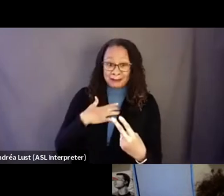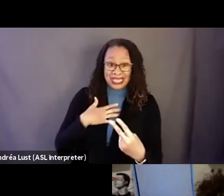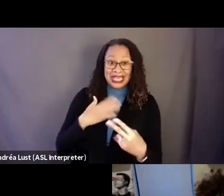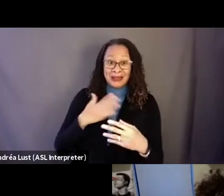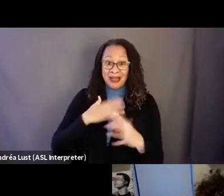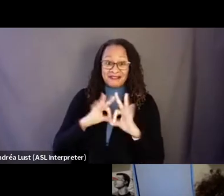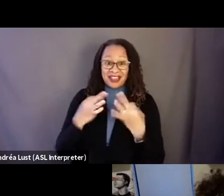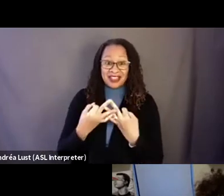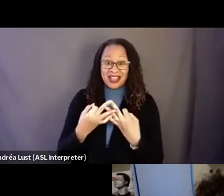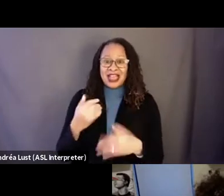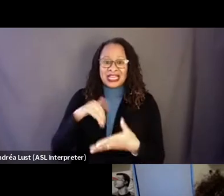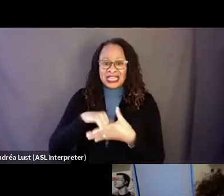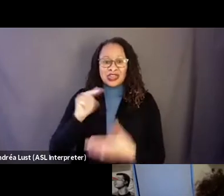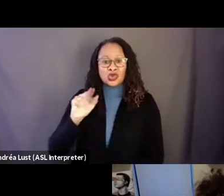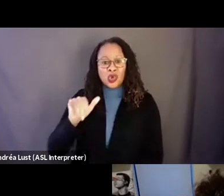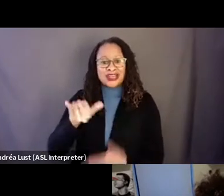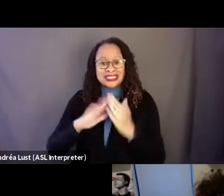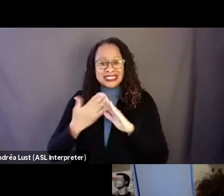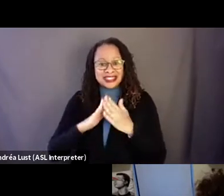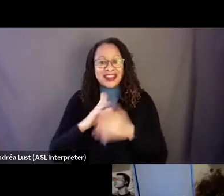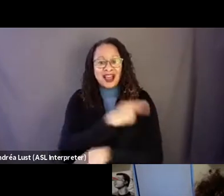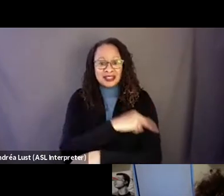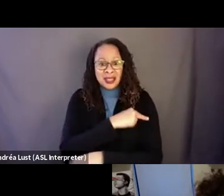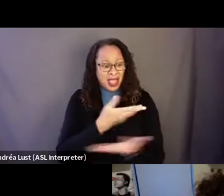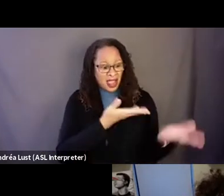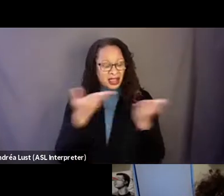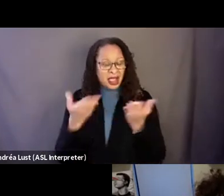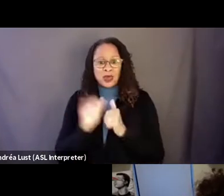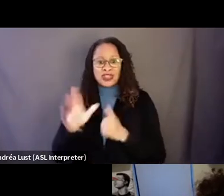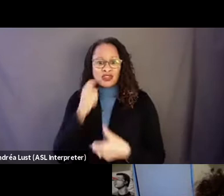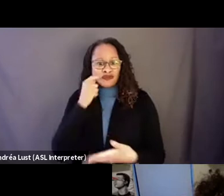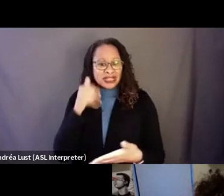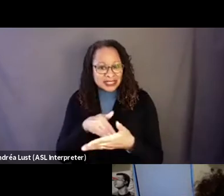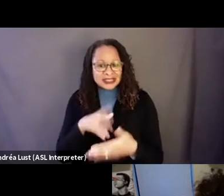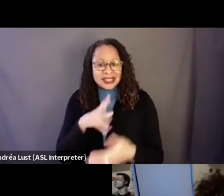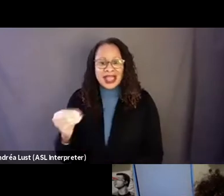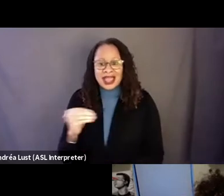in New York City hospitals and coming with all of their racism and implicit bias, right?